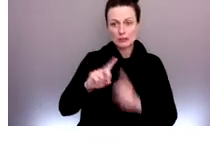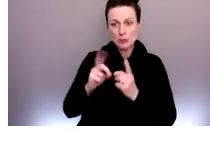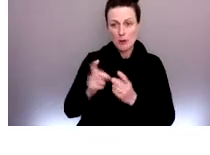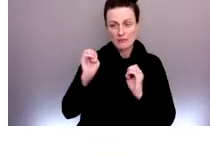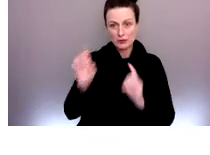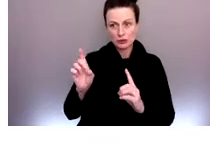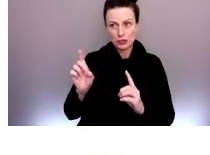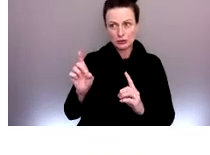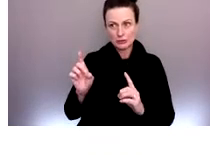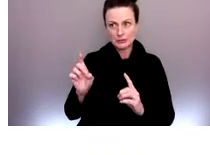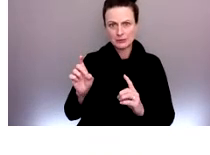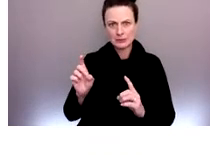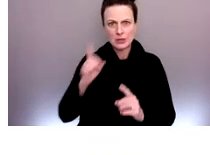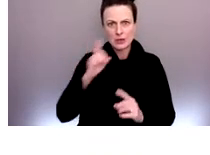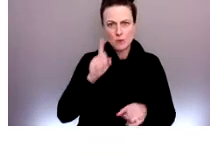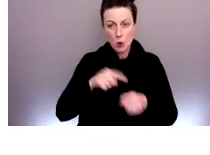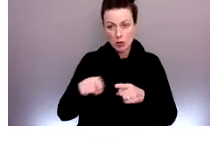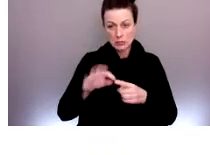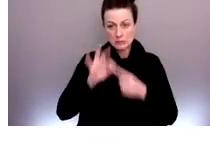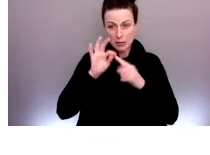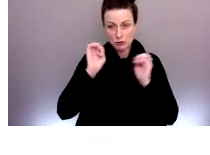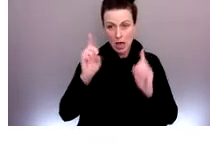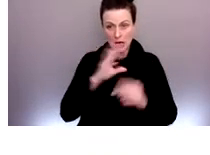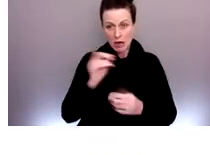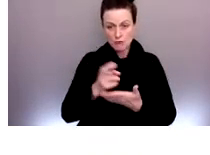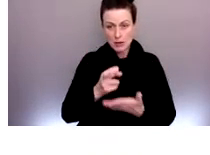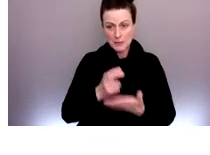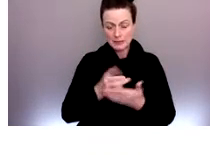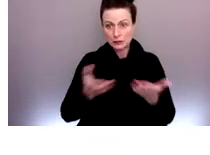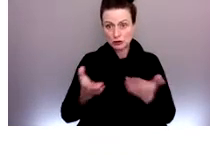Office of Special Education and Rehabilitative Services, Rehabilitation Services Administration